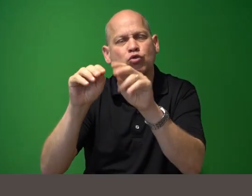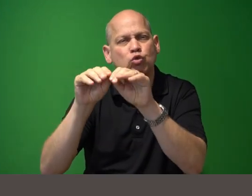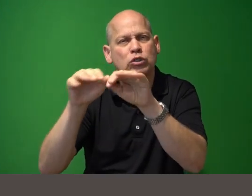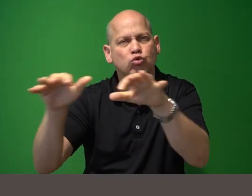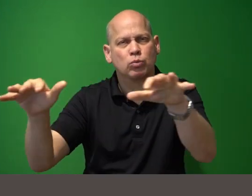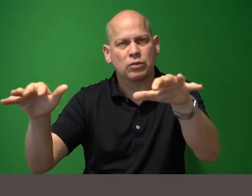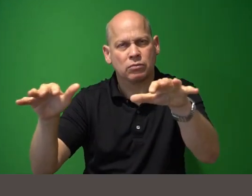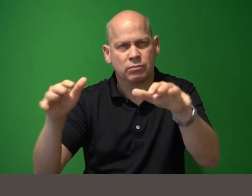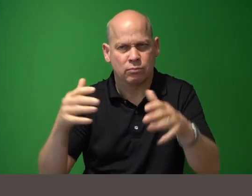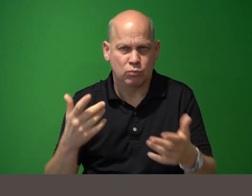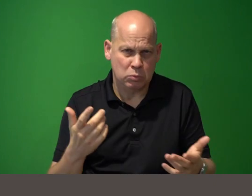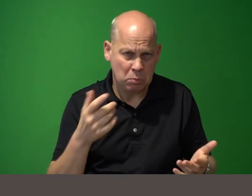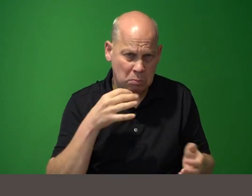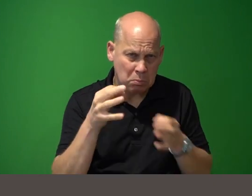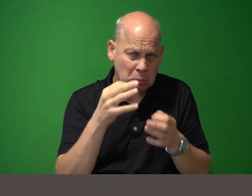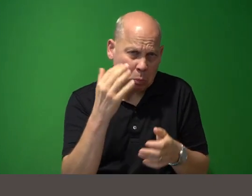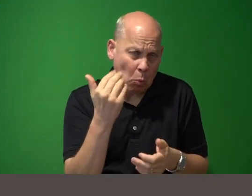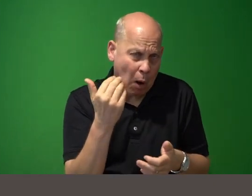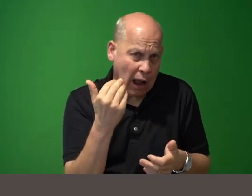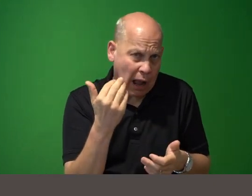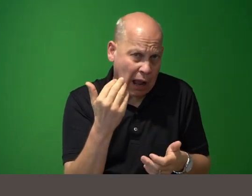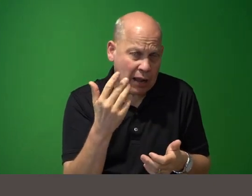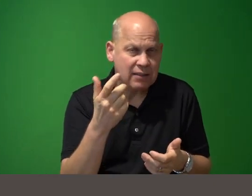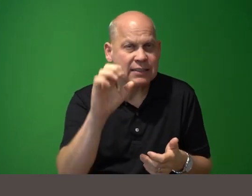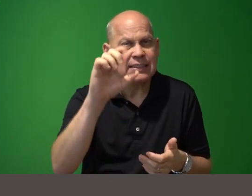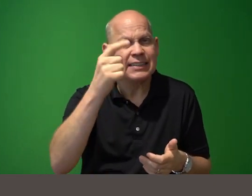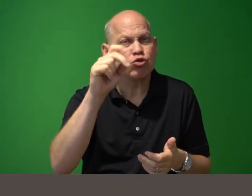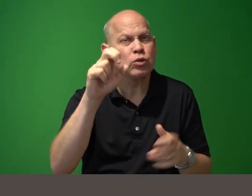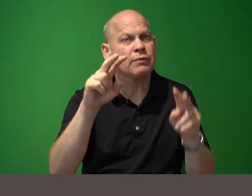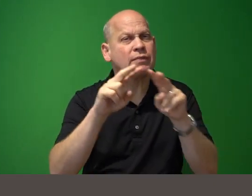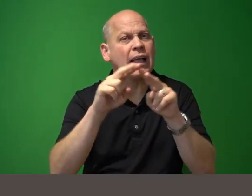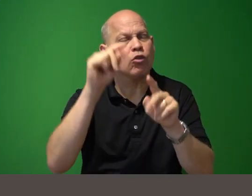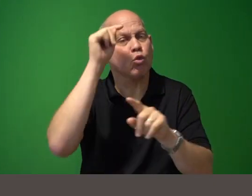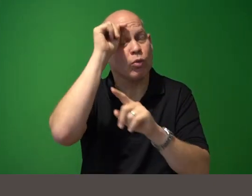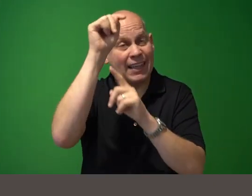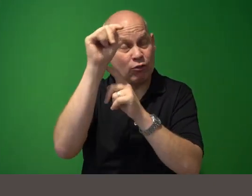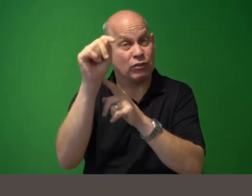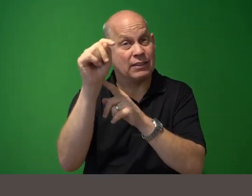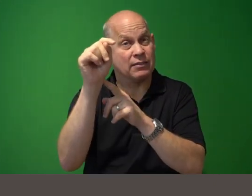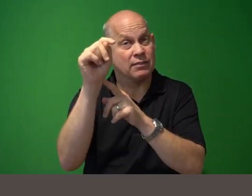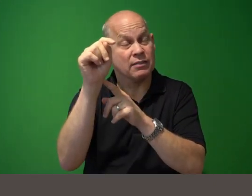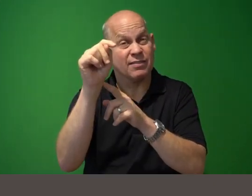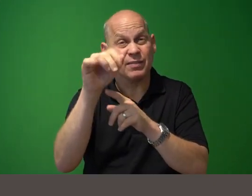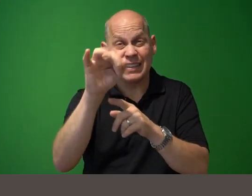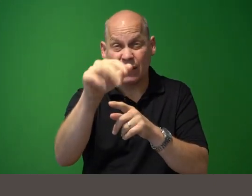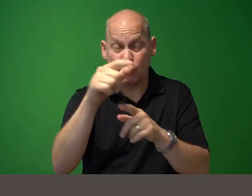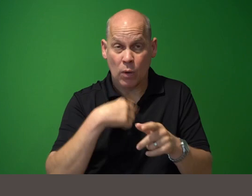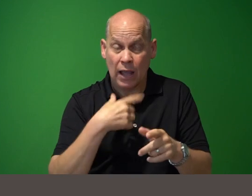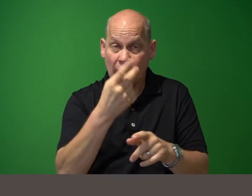So why is that? So extreme value theory states that if you have a probability distribution